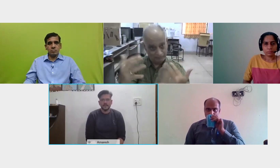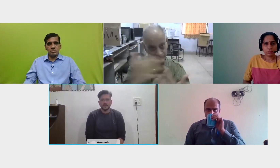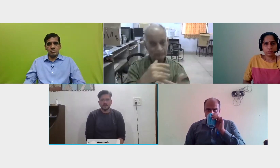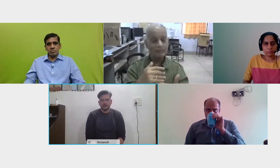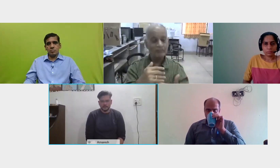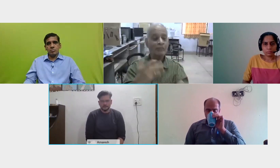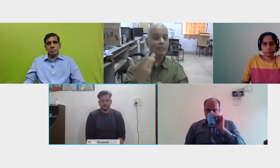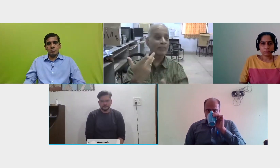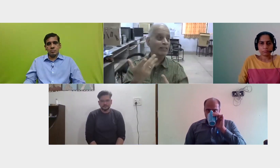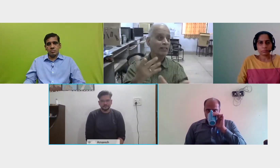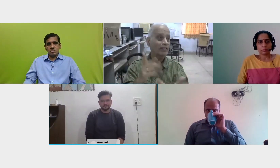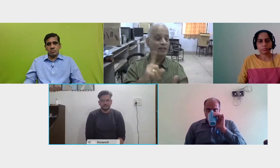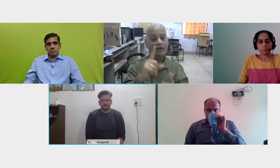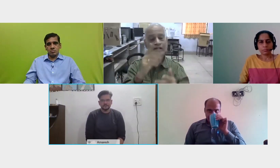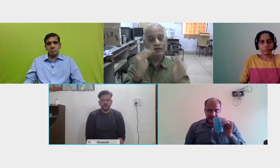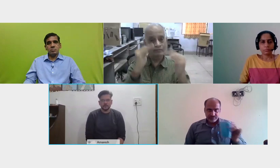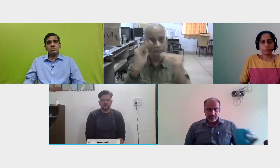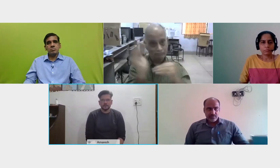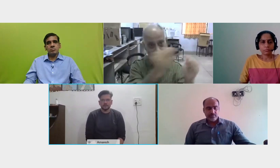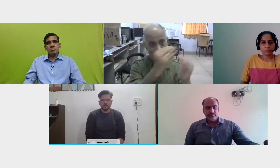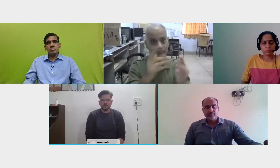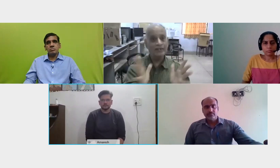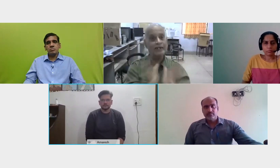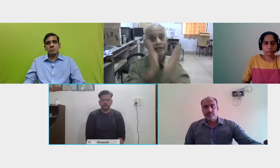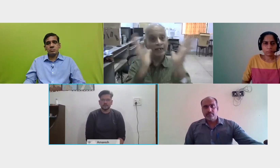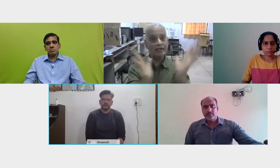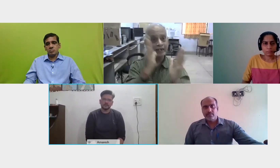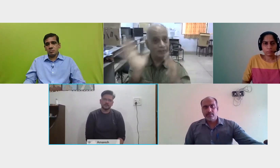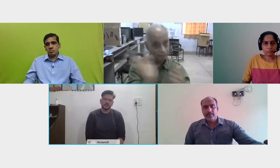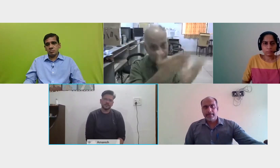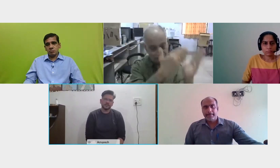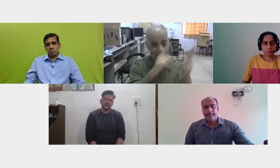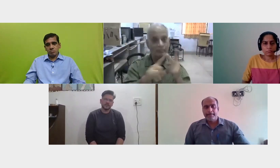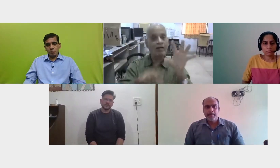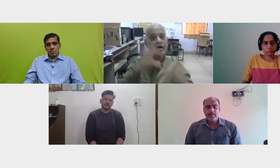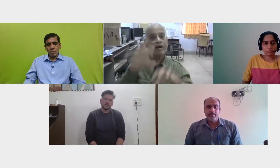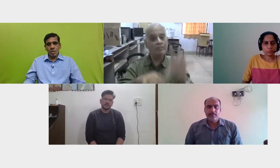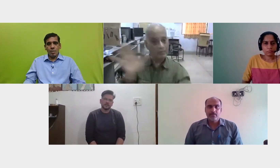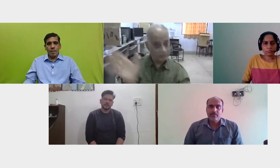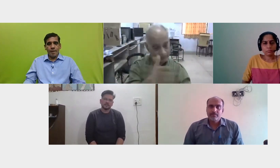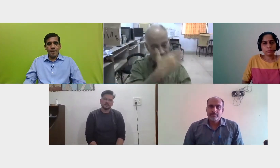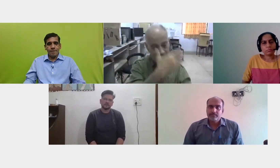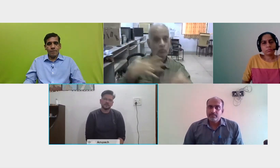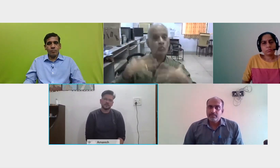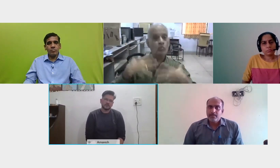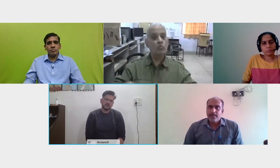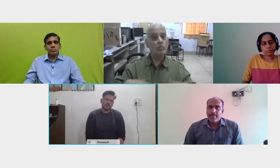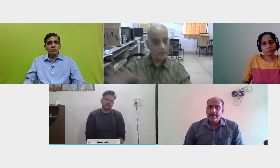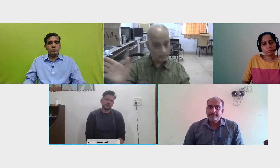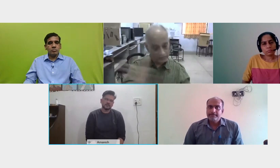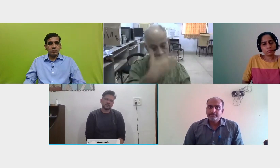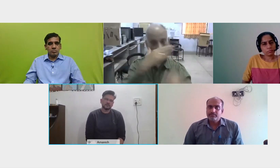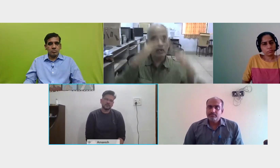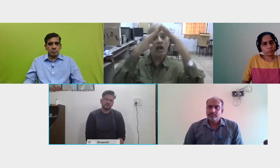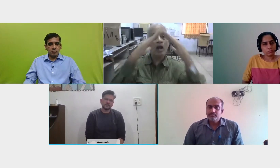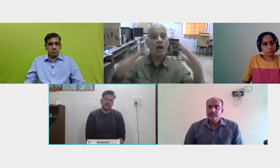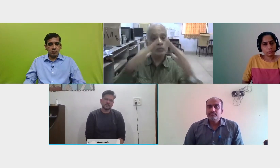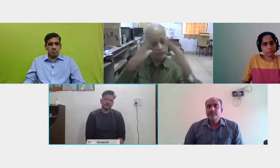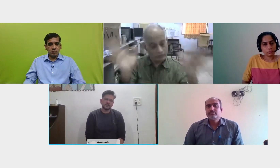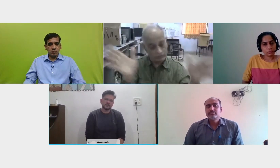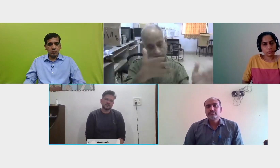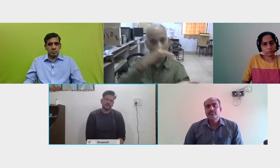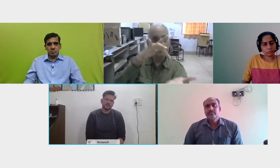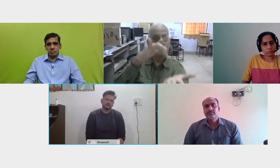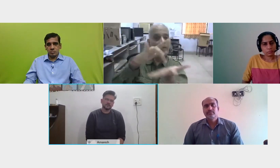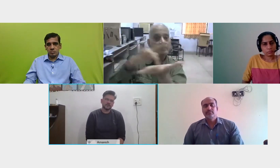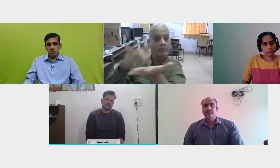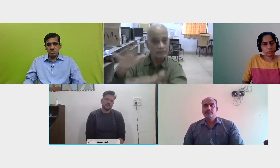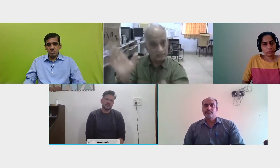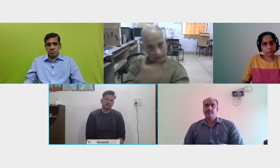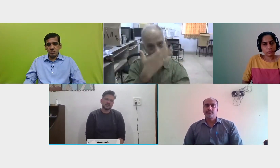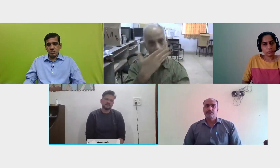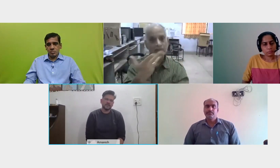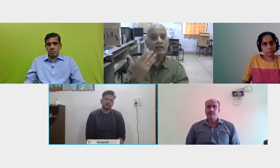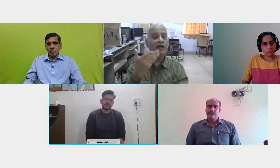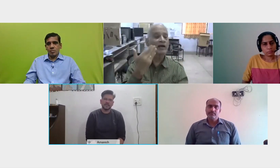and you know and the lexicon was divided into different categories. For example housing,